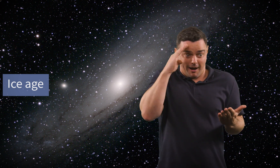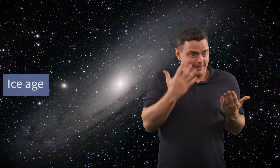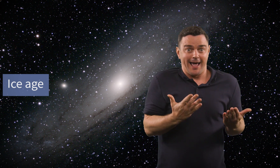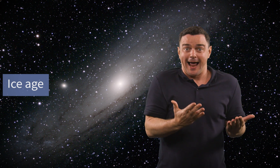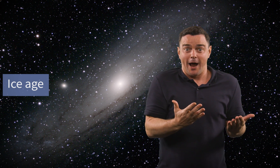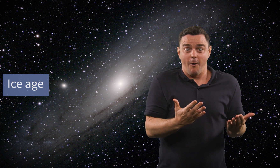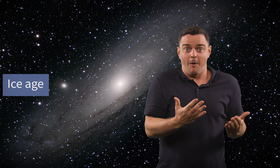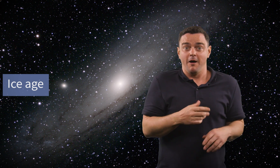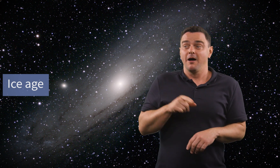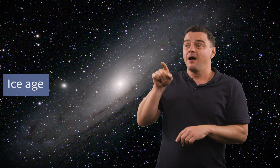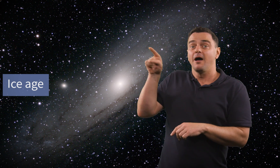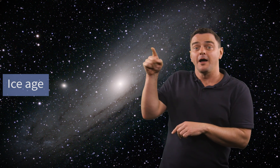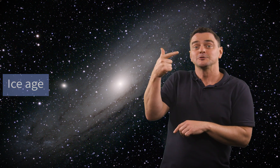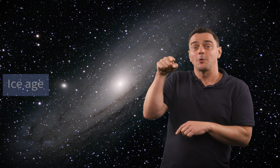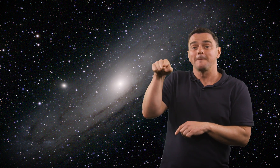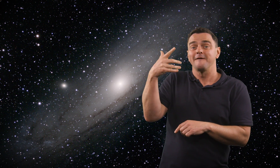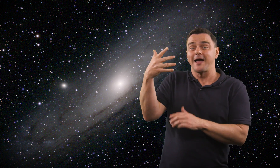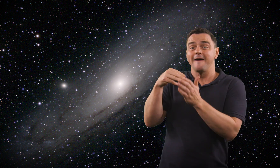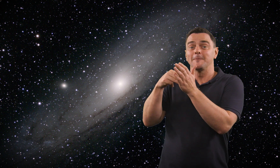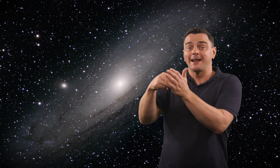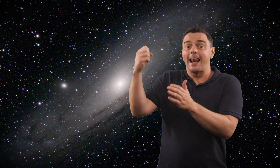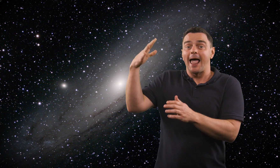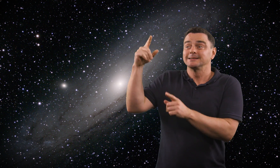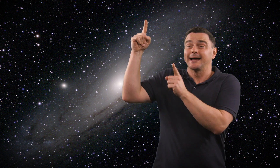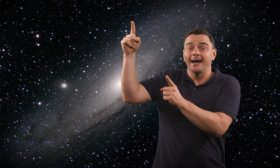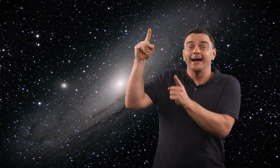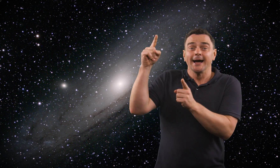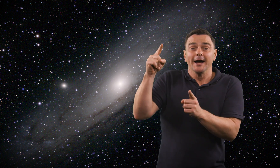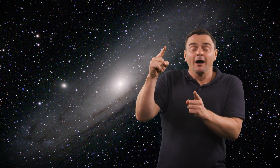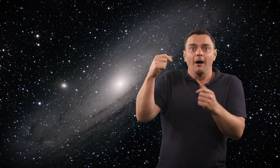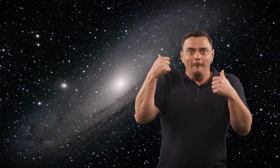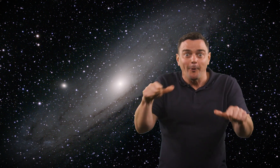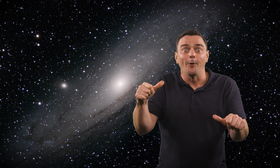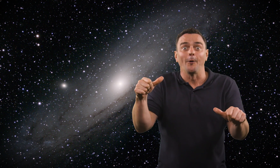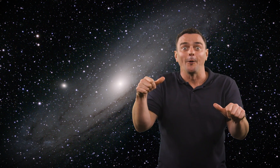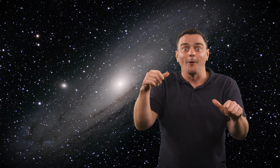to now, 2.5 million years later, Andromeda's light has arrived here on